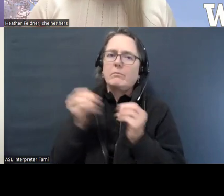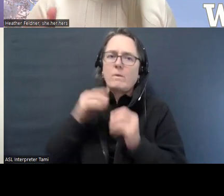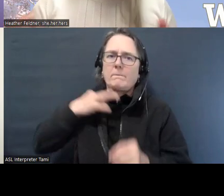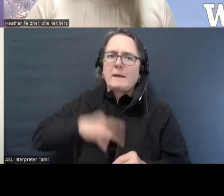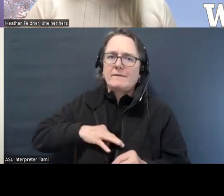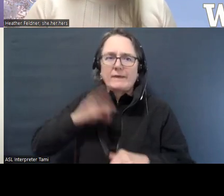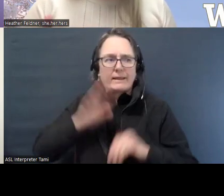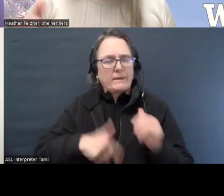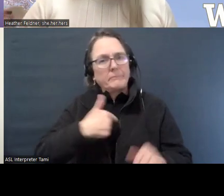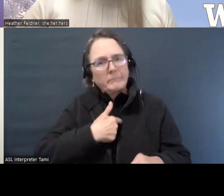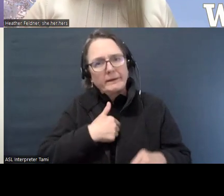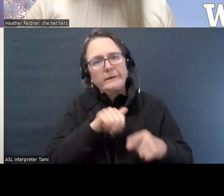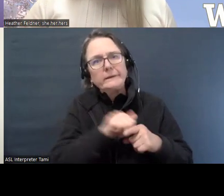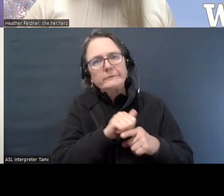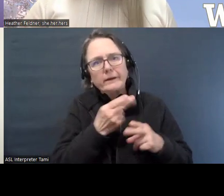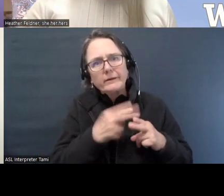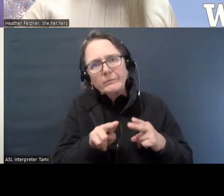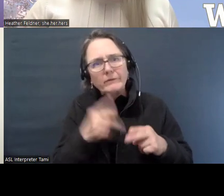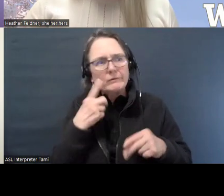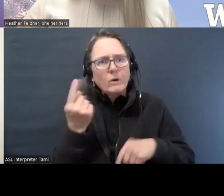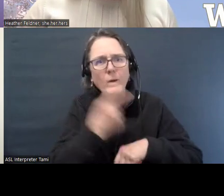if I've experienced it for a day or a moment.